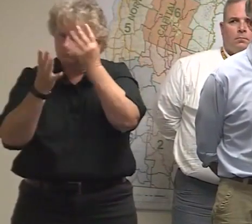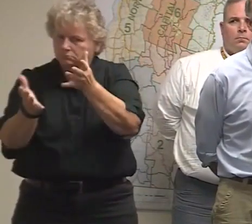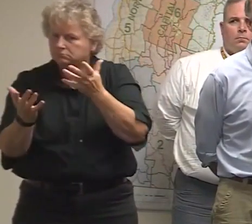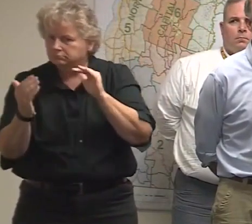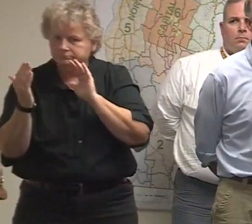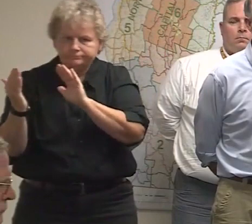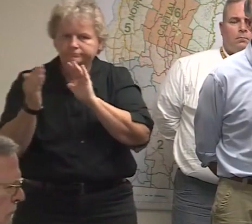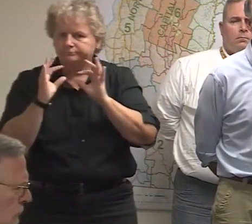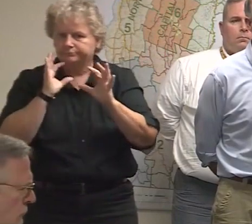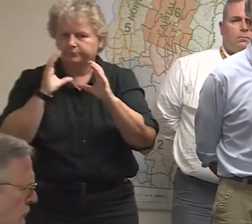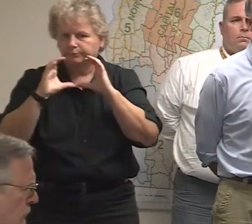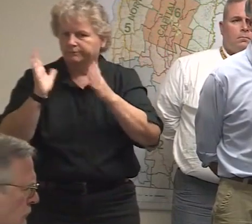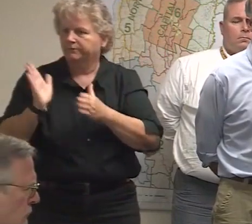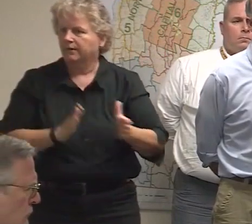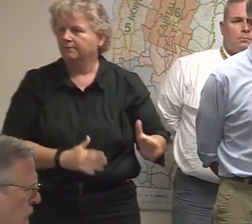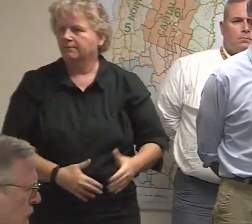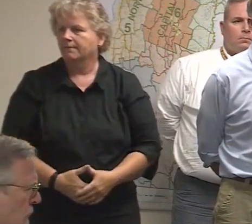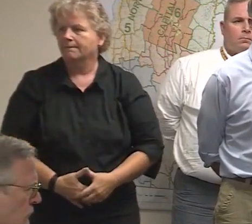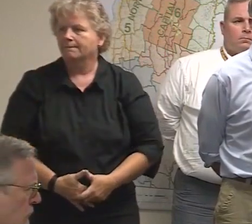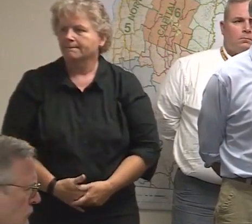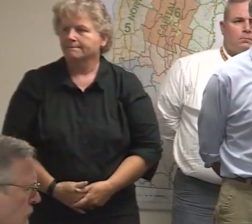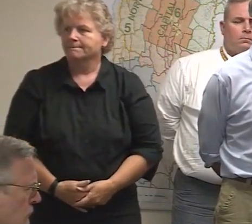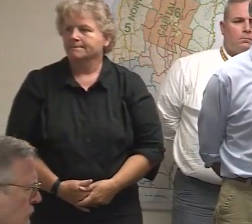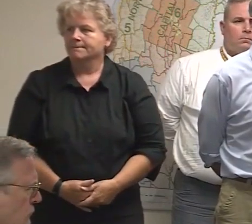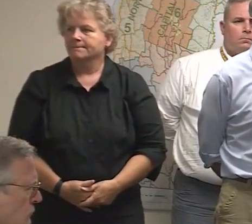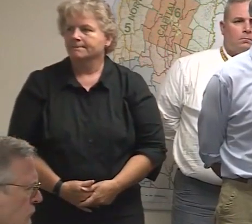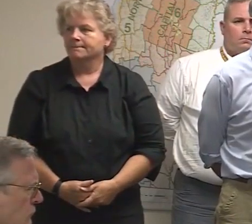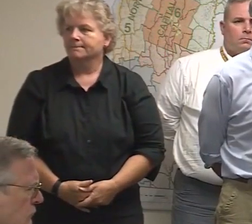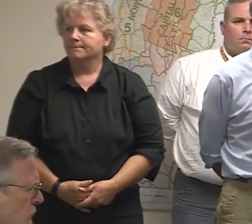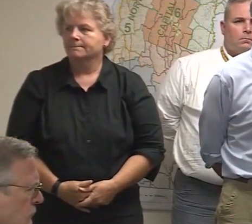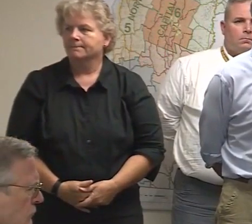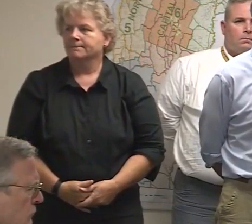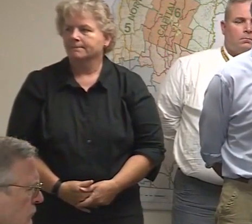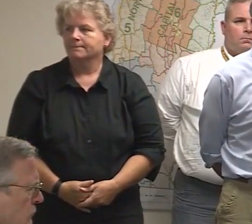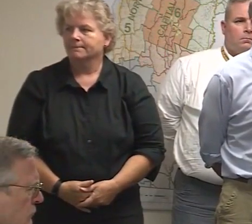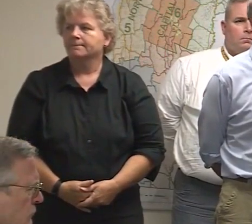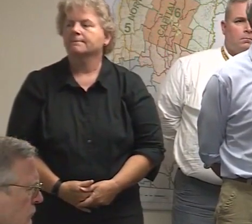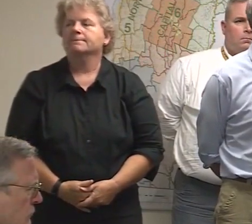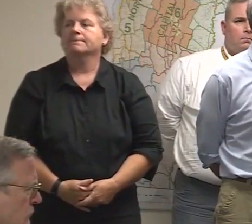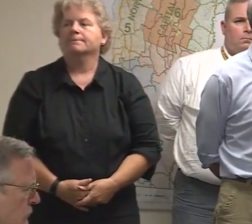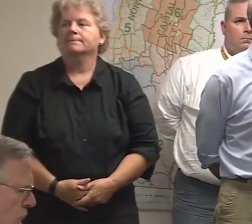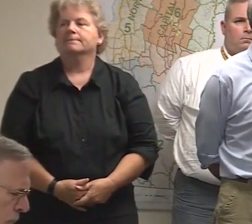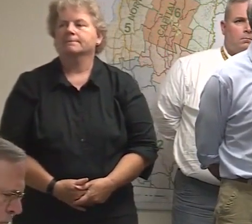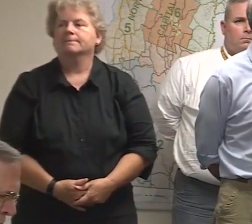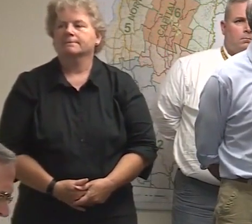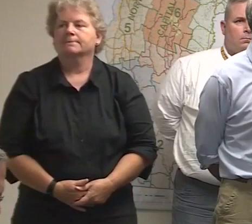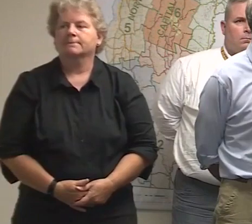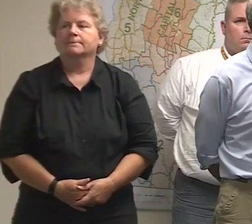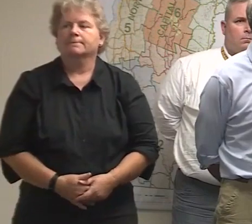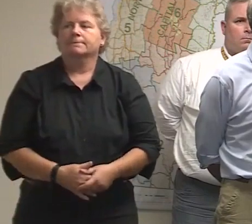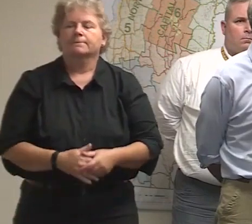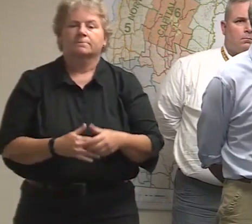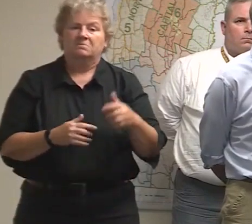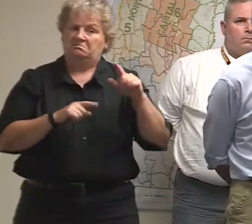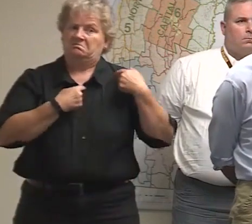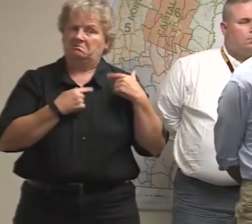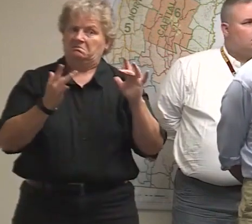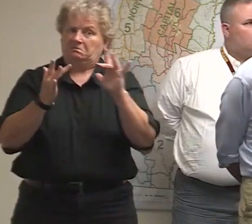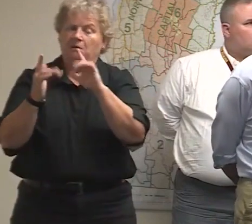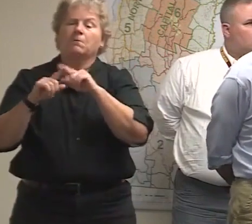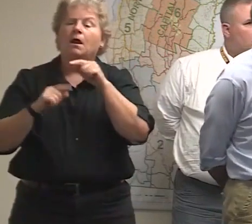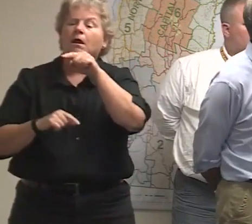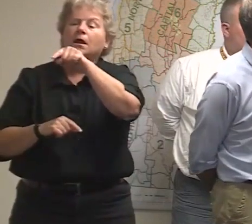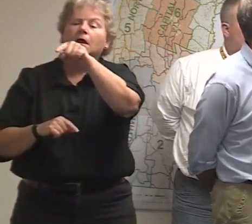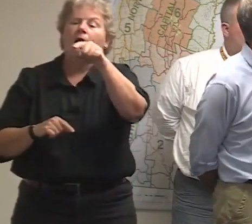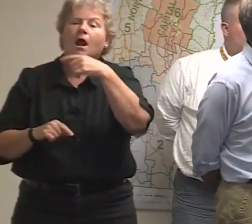IT’S THE RESPONSIBILITY OF PRIVATE DAM OWNERS TO MONITOR THEIR DAMS AND REPORT OUT TO EMERGENCY MANAGEMENT IF THERE ARE ANY ISSUES.